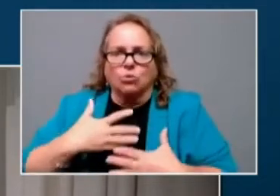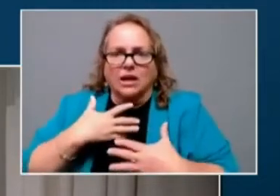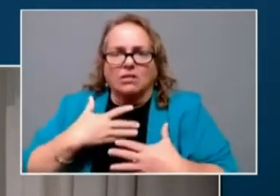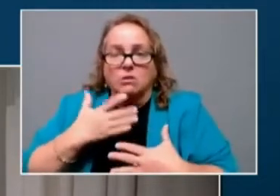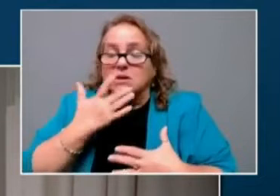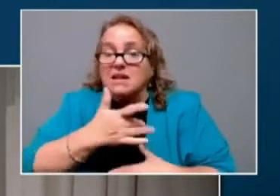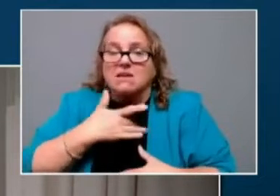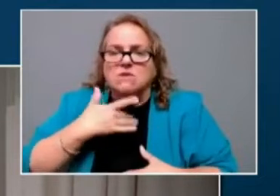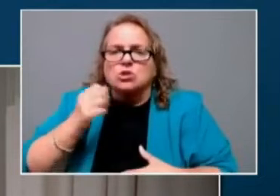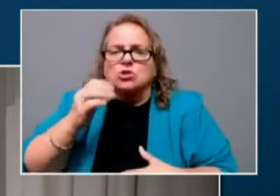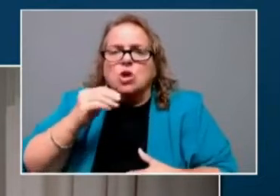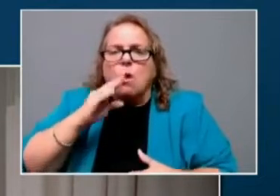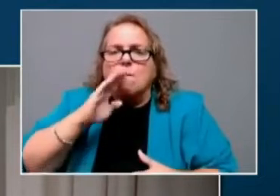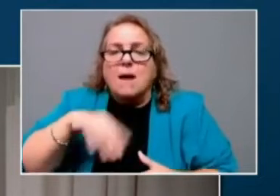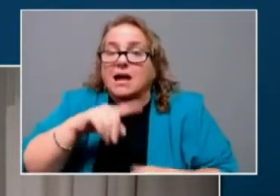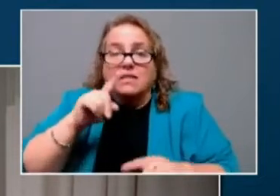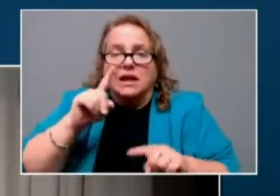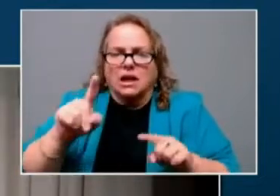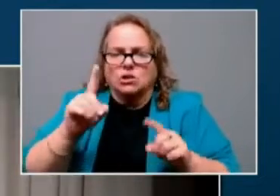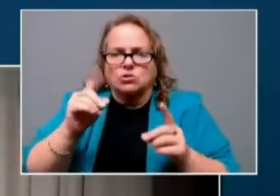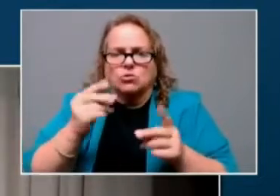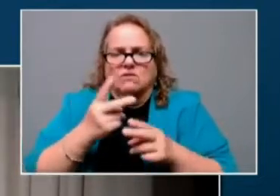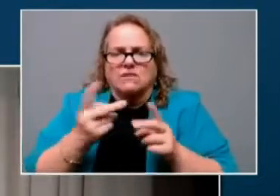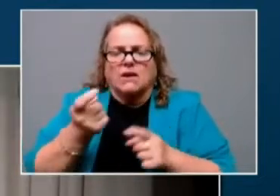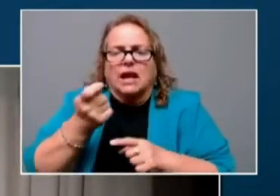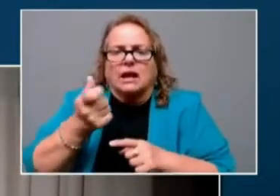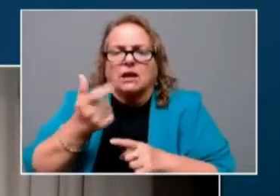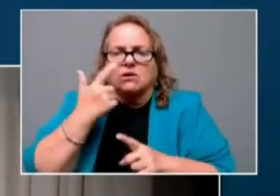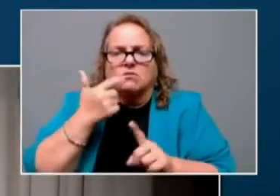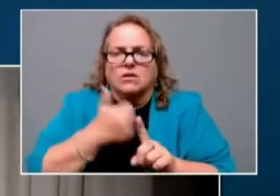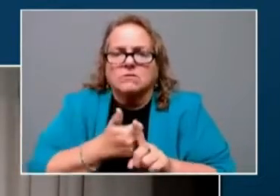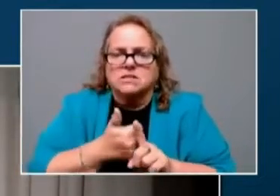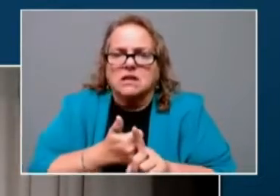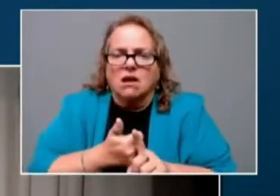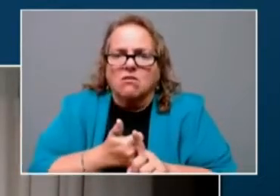can do so little for themselves. Get the vaccine and wear a mask. That's